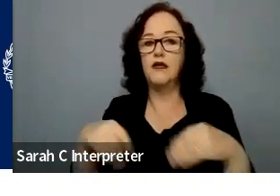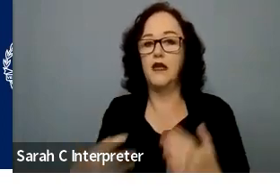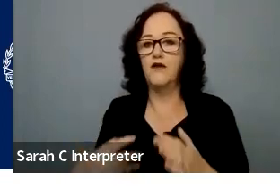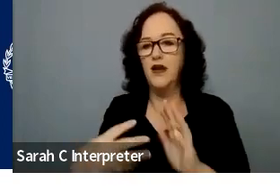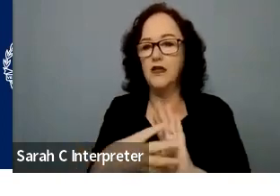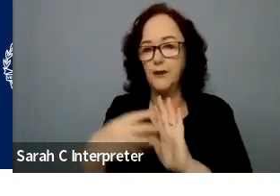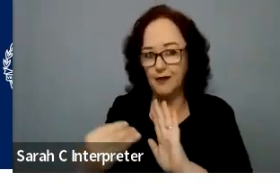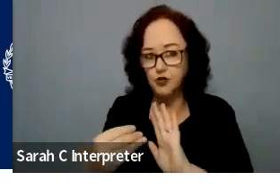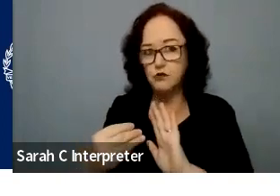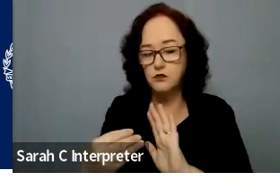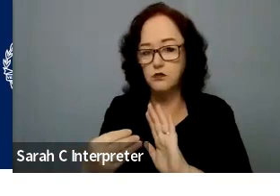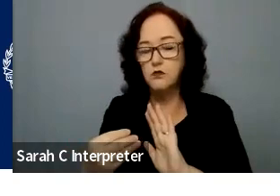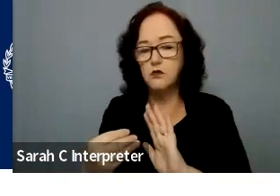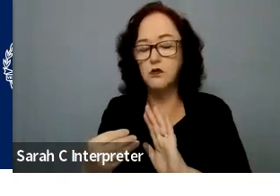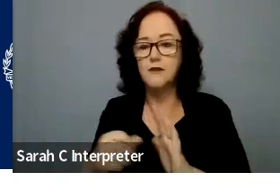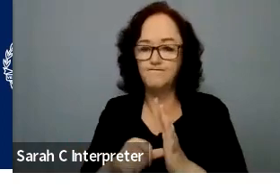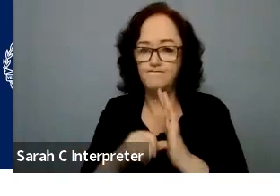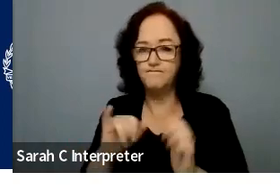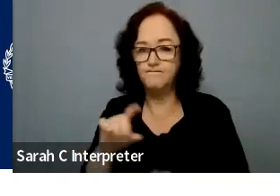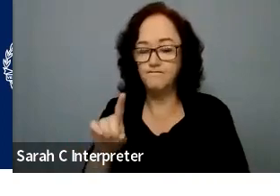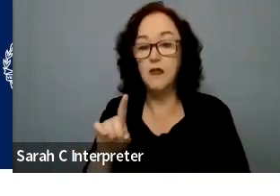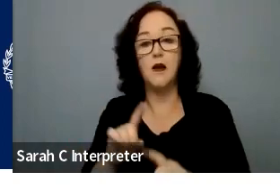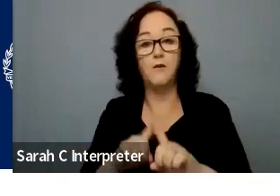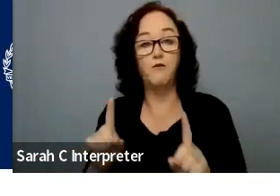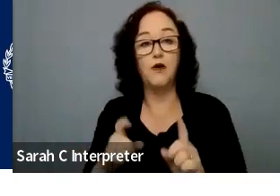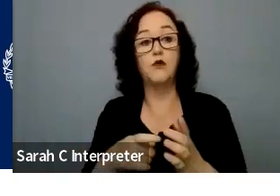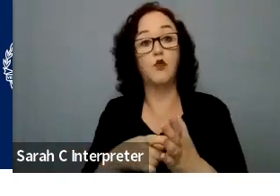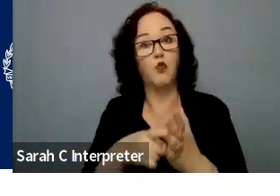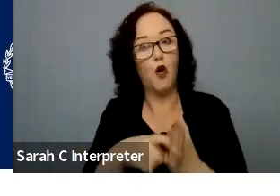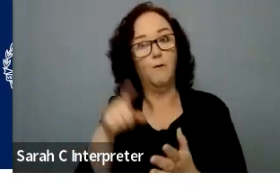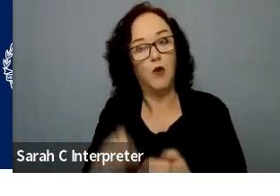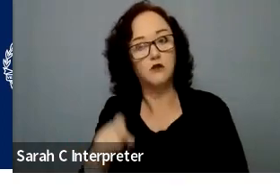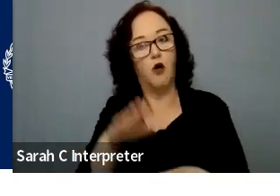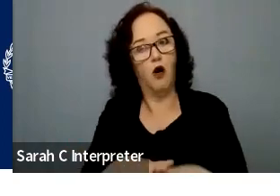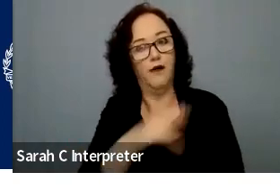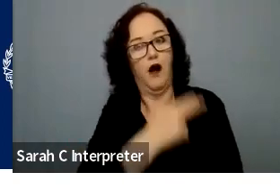IDD but does not require being on an academic Health Center campus and it's one we thought